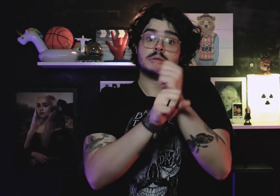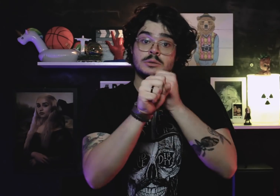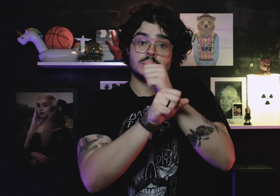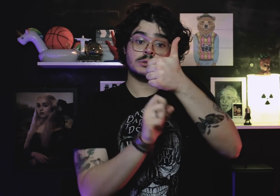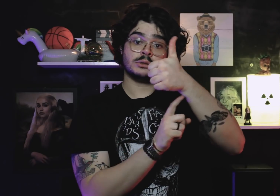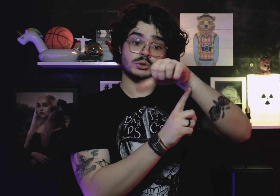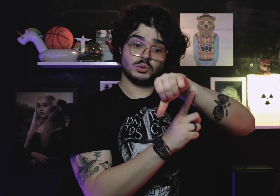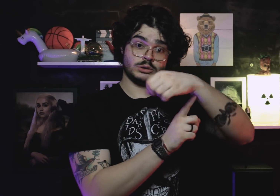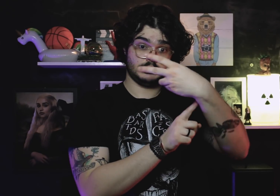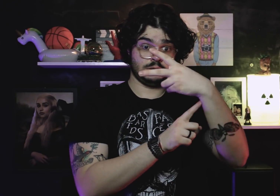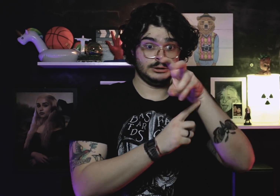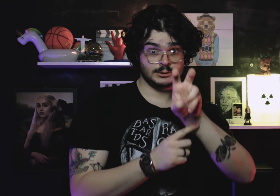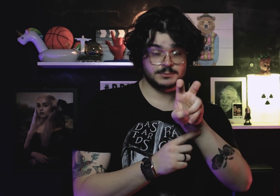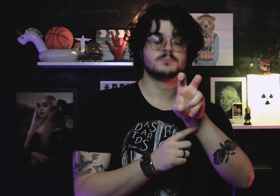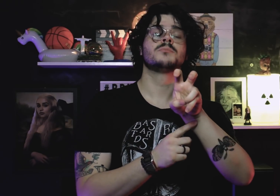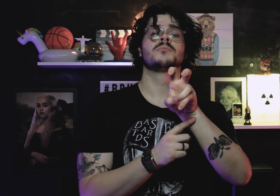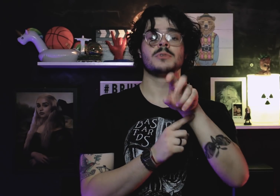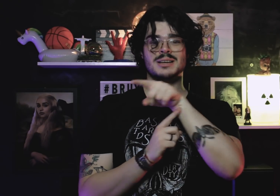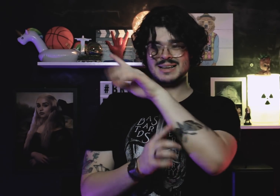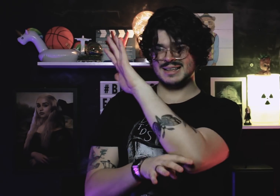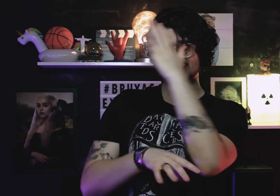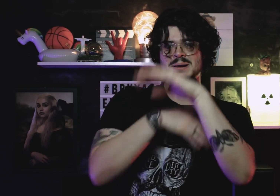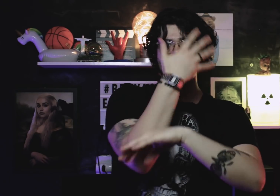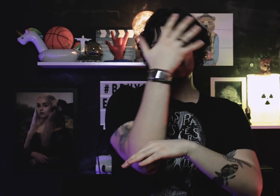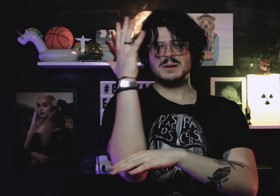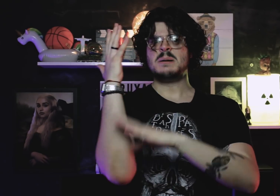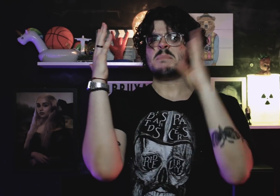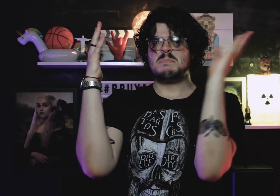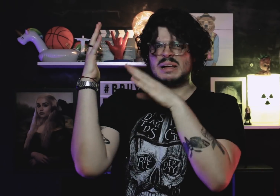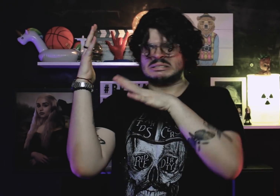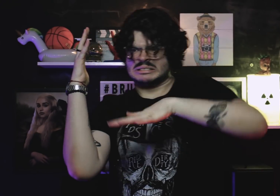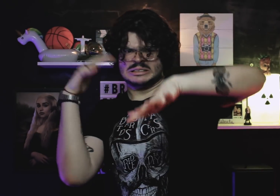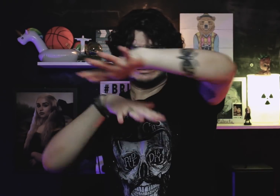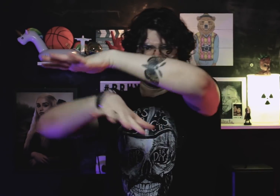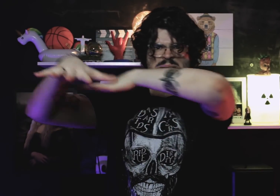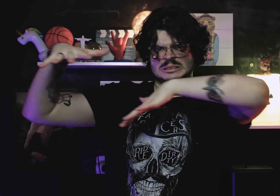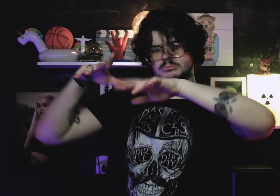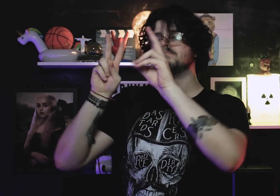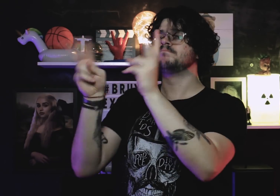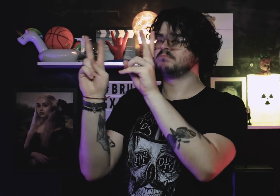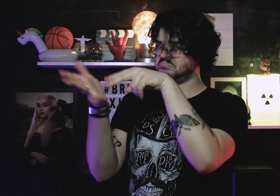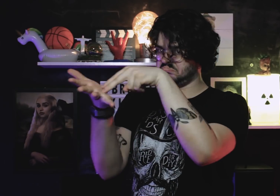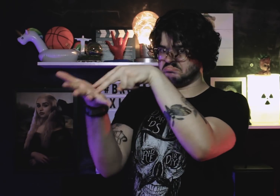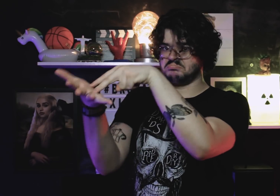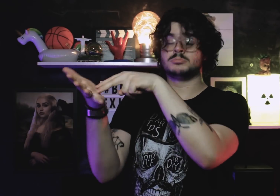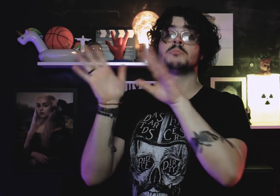It happened in 1925, the forest was still cursed,